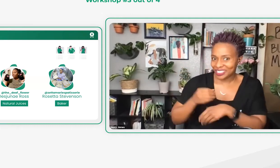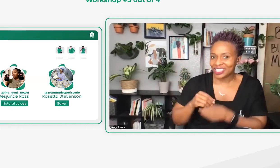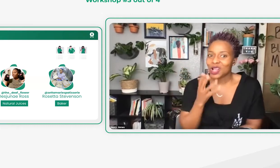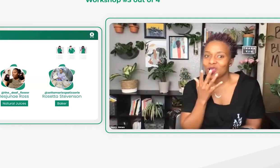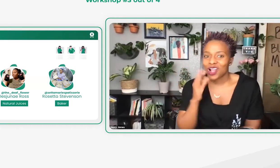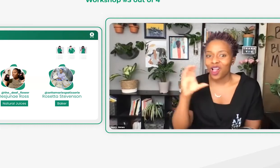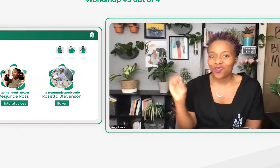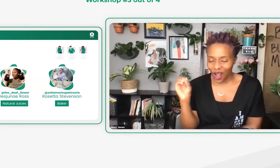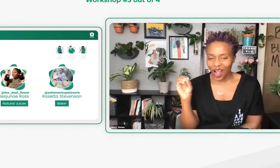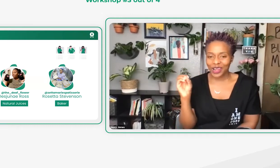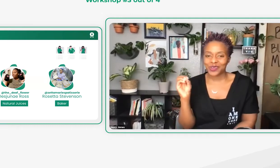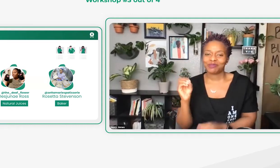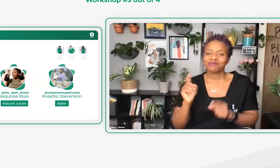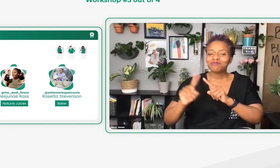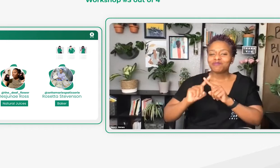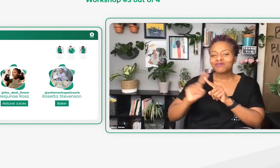She has a bakery in Colorado.